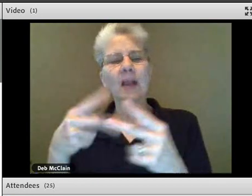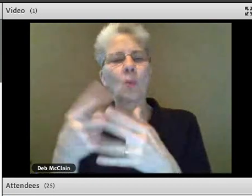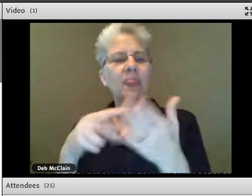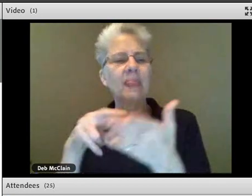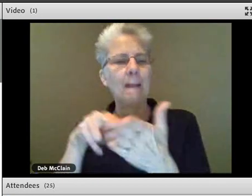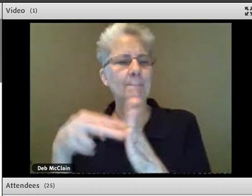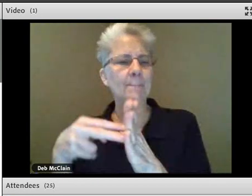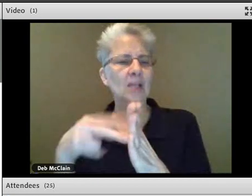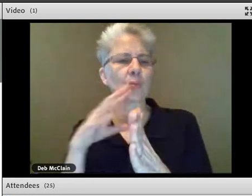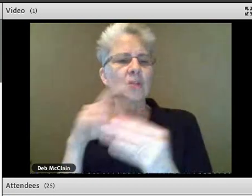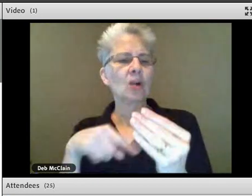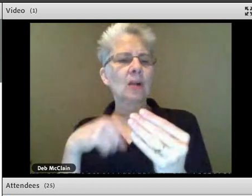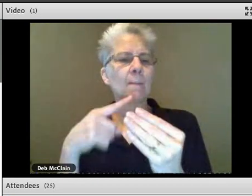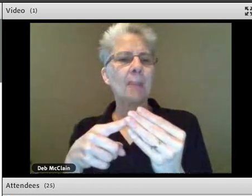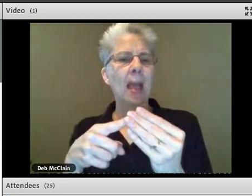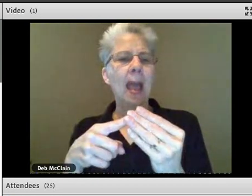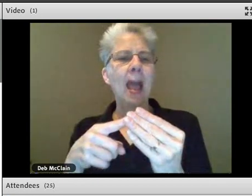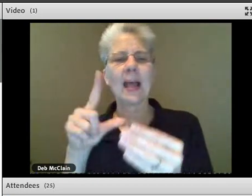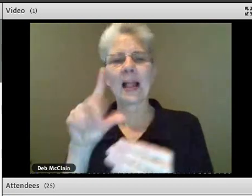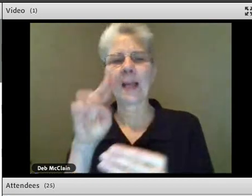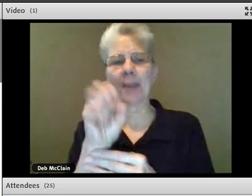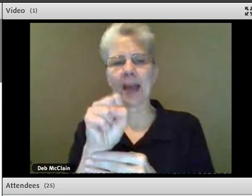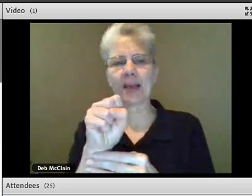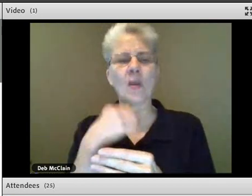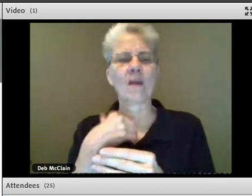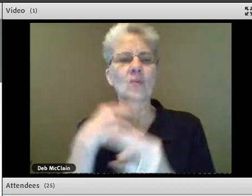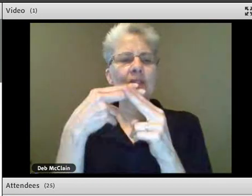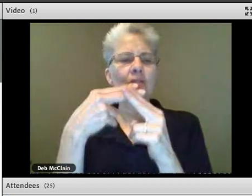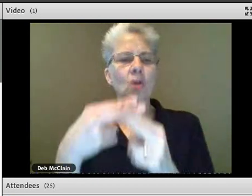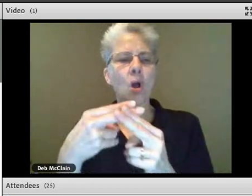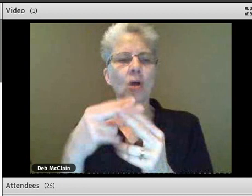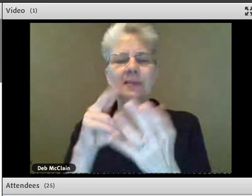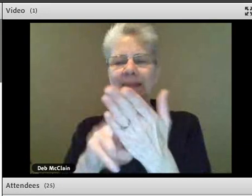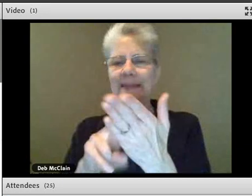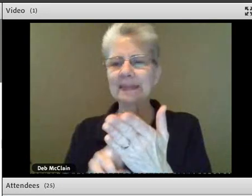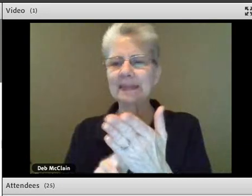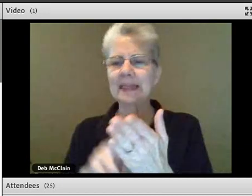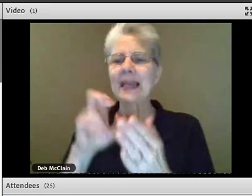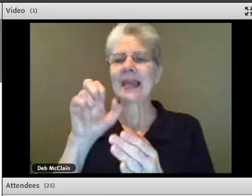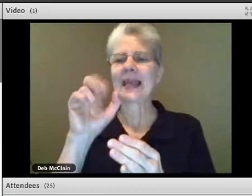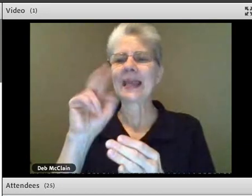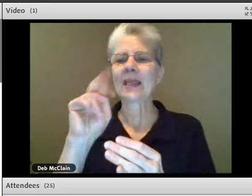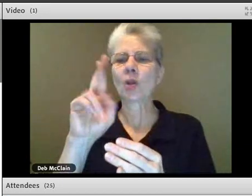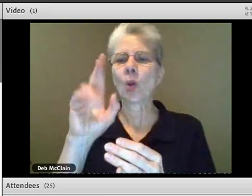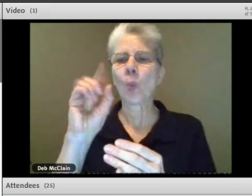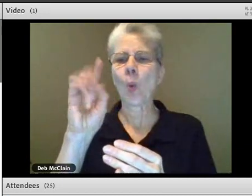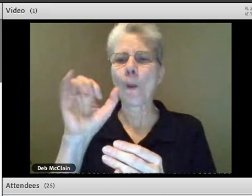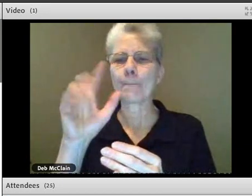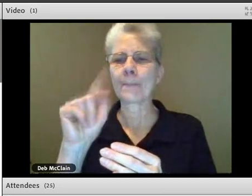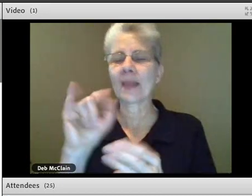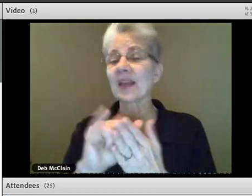So when we talk about learning management systems, you have what's called enrollment. Enrollment is simply putting people into the courses,